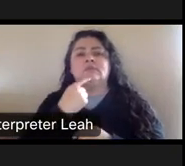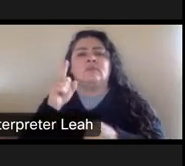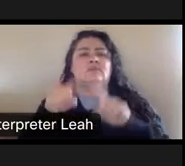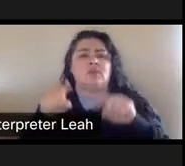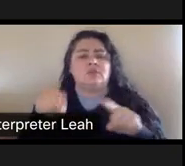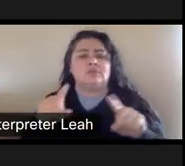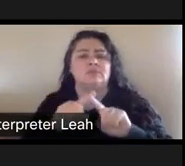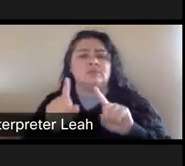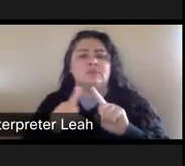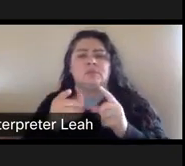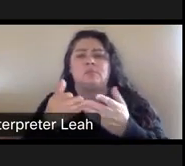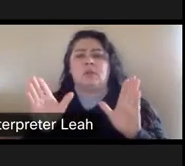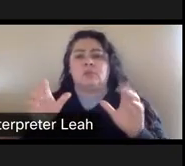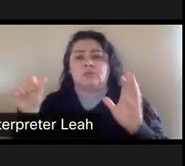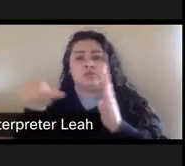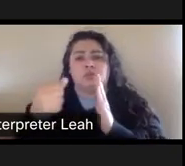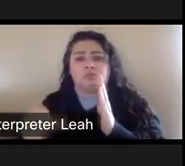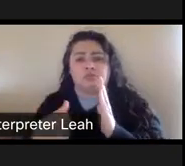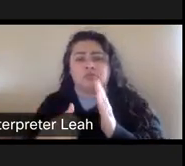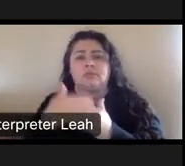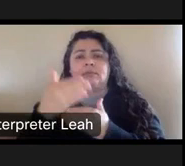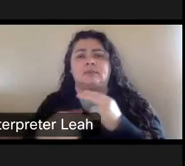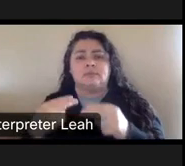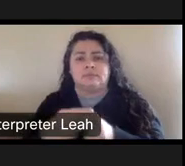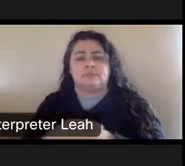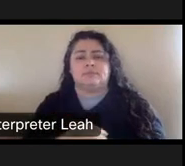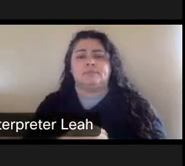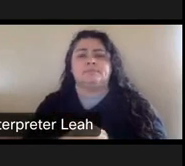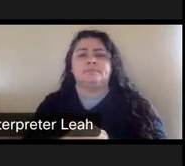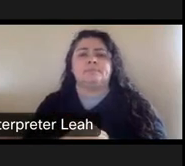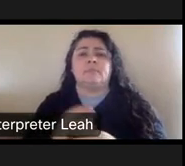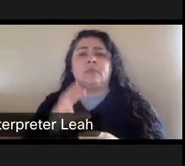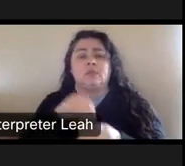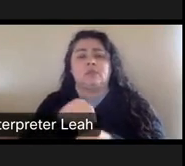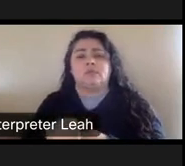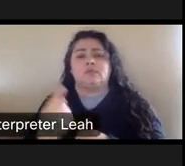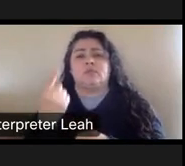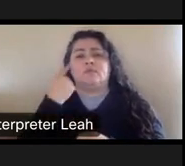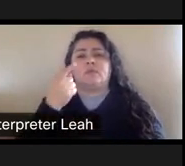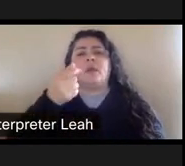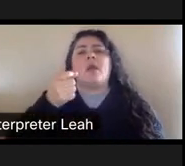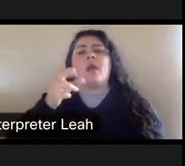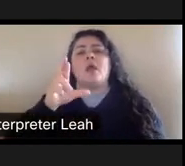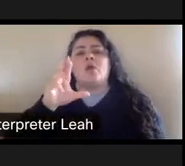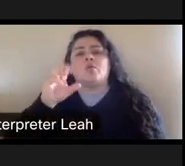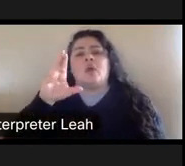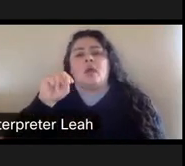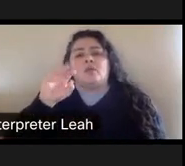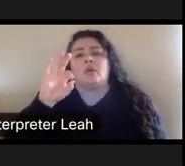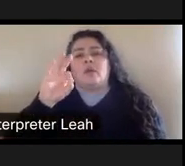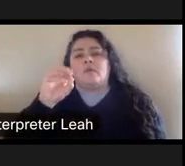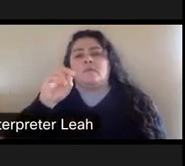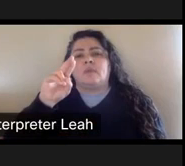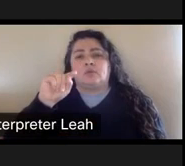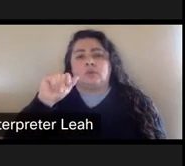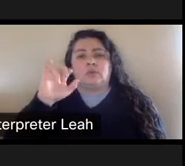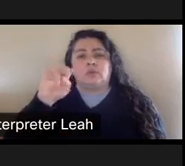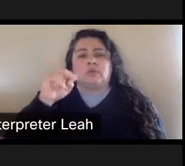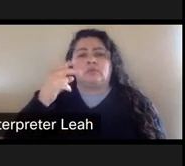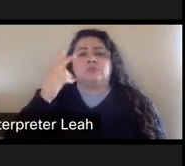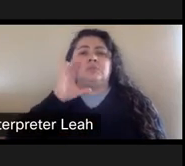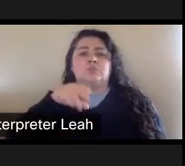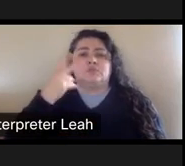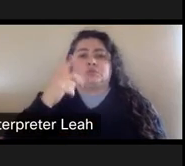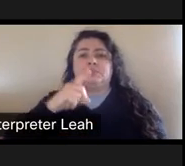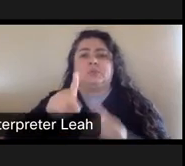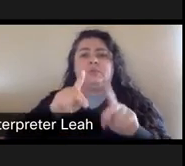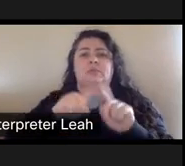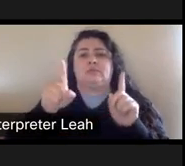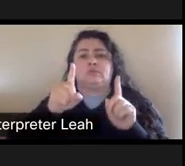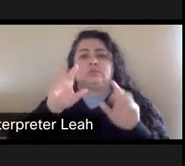Public sculptures next slide please, including this 1 from crown fountain, which had images of people on 2 different screens. 1 more slide.